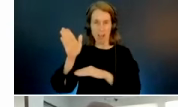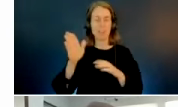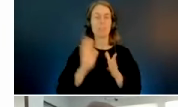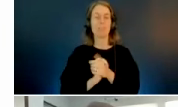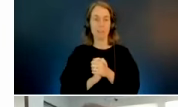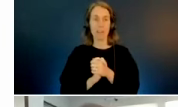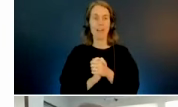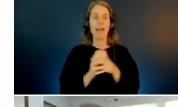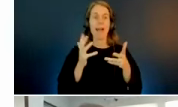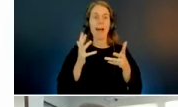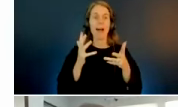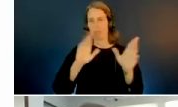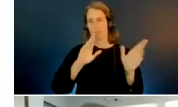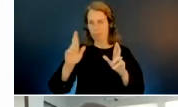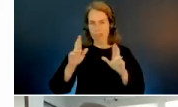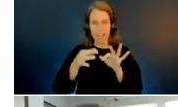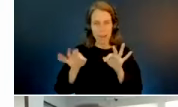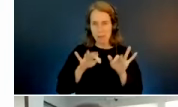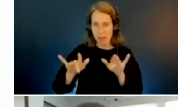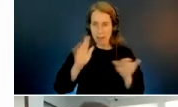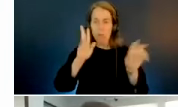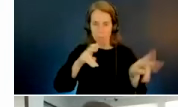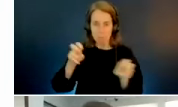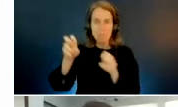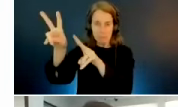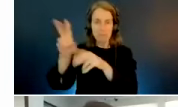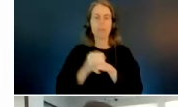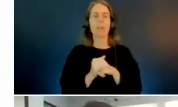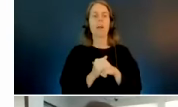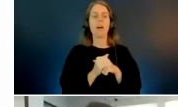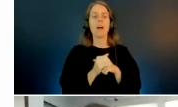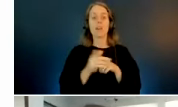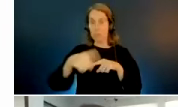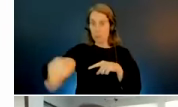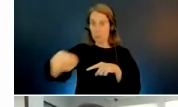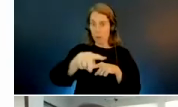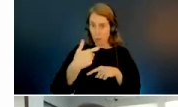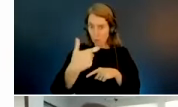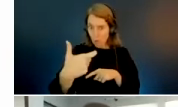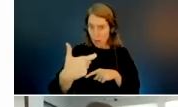also placed automatically all the participants on mute we will have a chance for questions